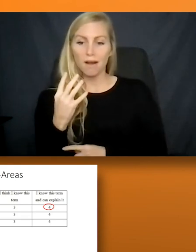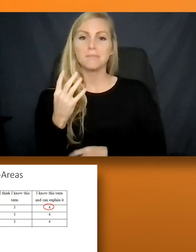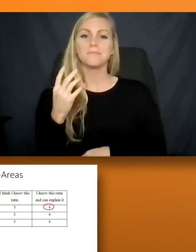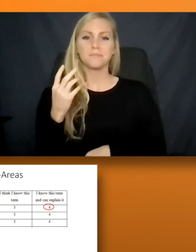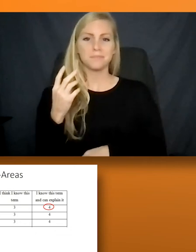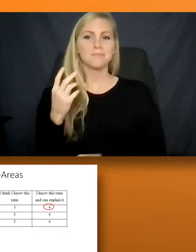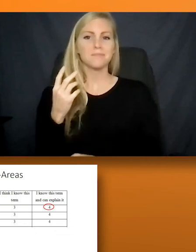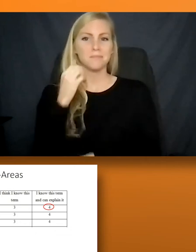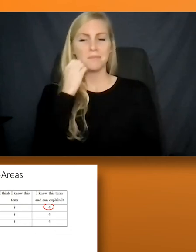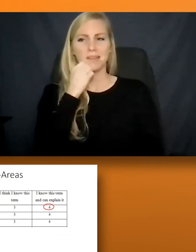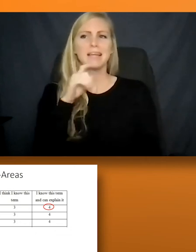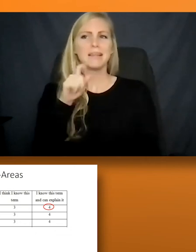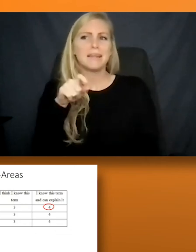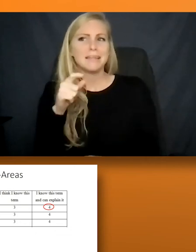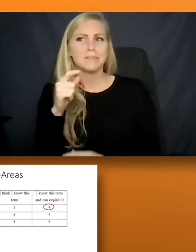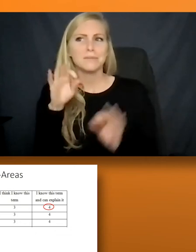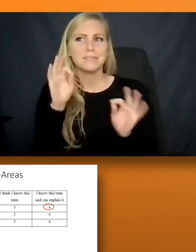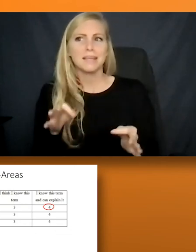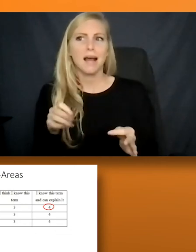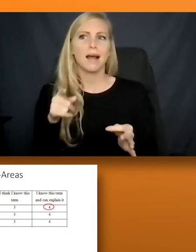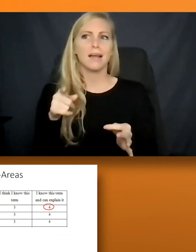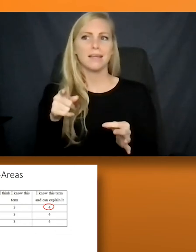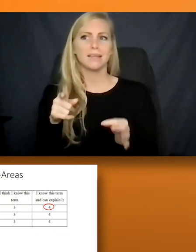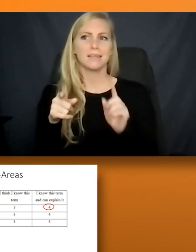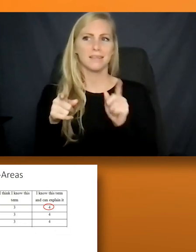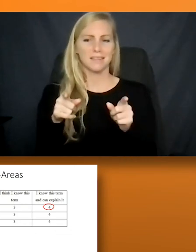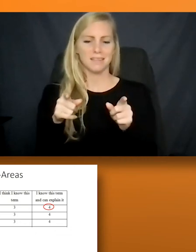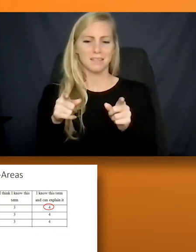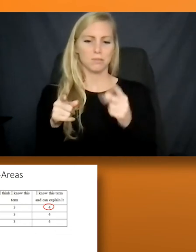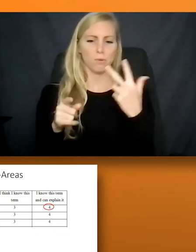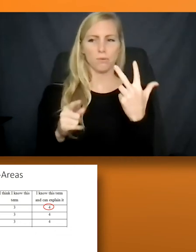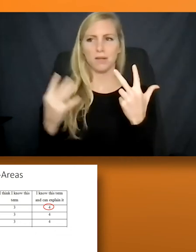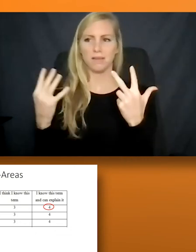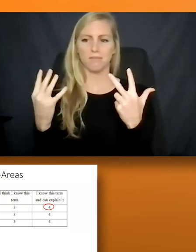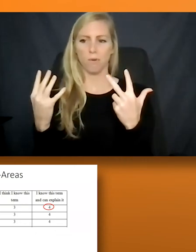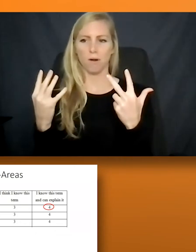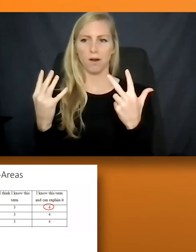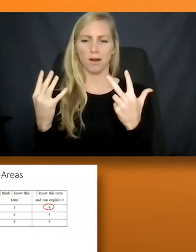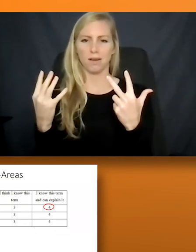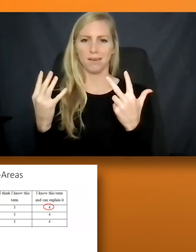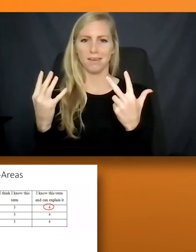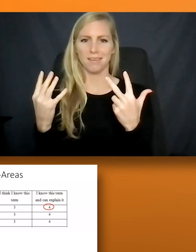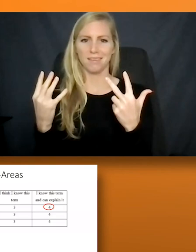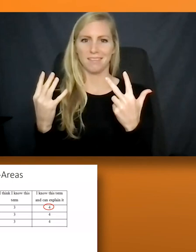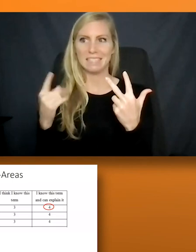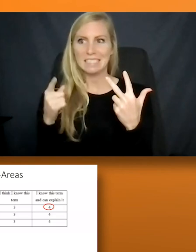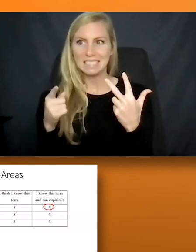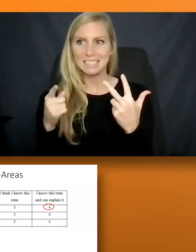and kind of differentiate. So they have to decide, and they can't just always go for that middle of, I've seen it, I've heard at, I don't know.